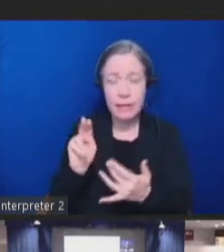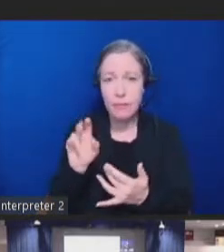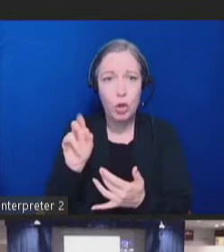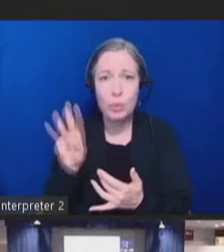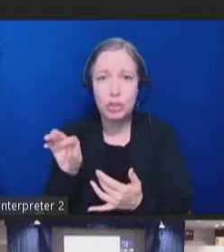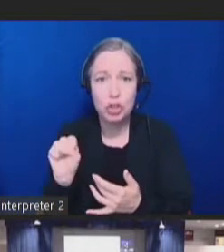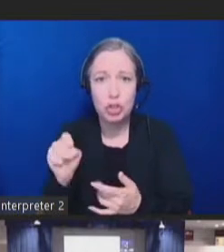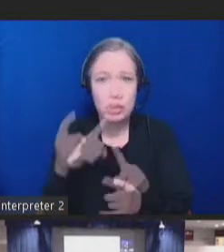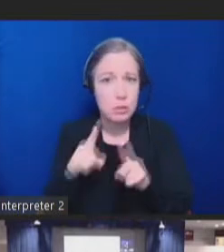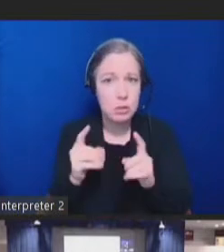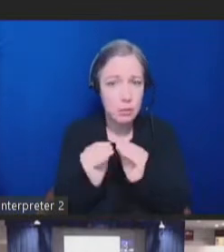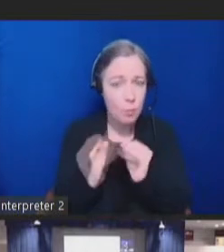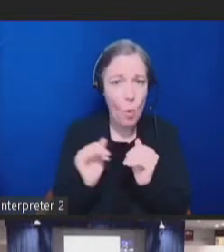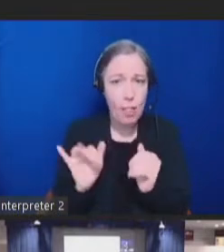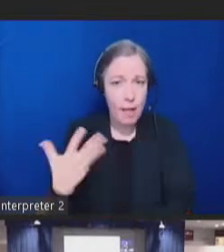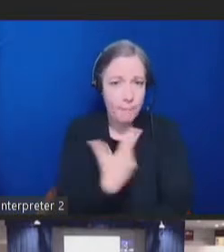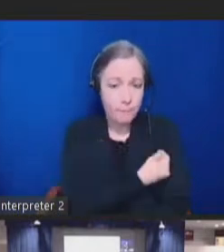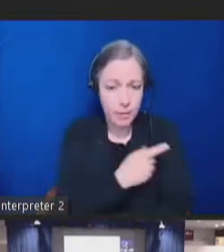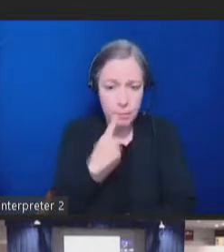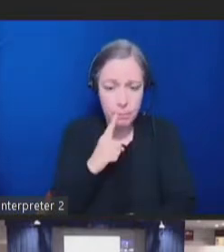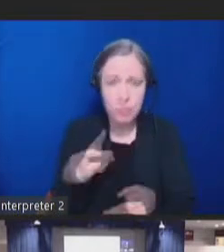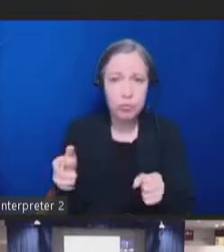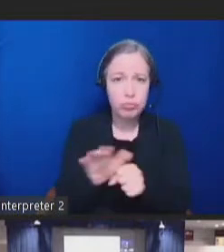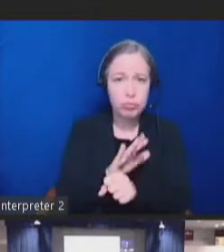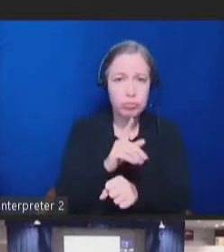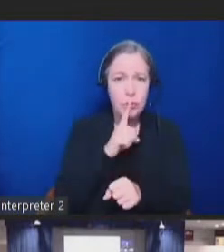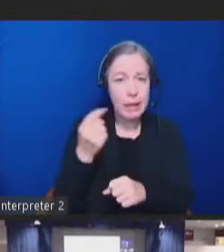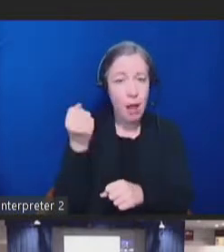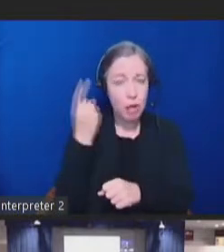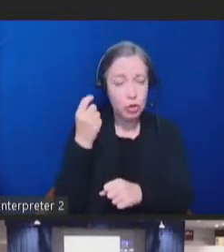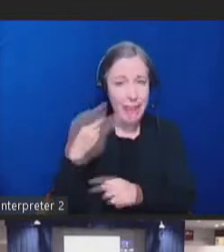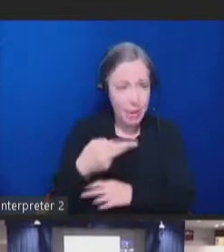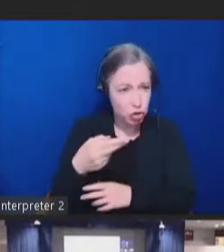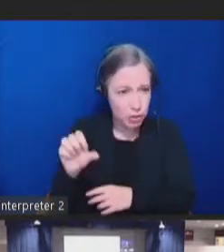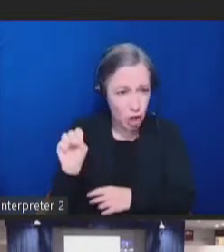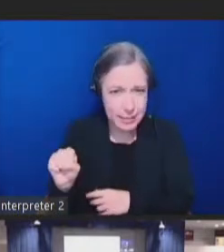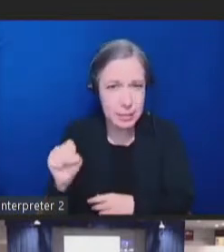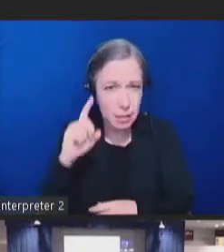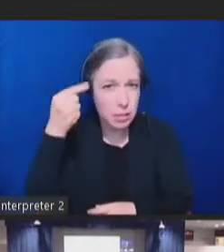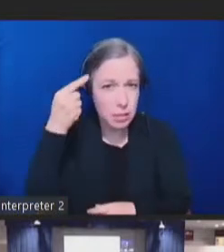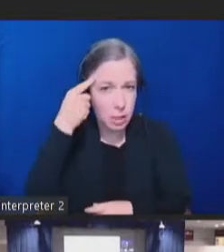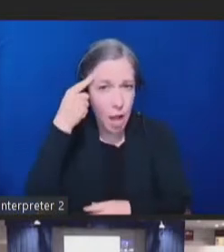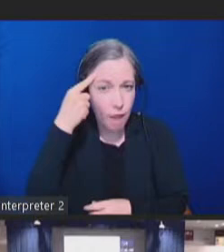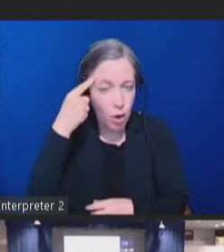today, but totally fun, we're -- HHS was the first government agency to place ads on Netflix. So,